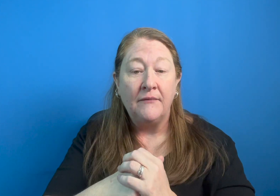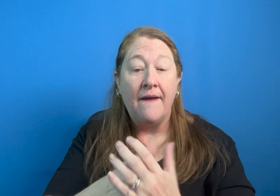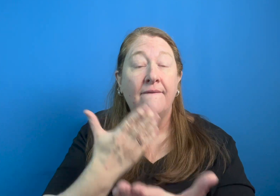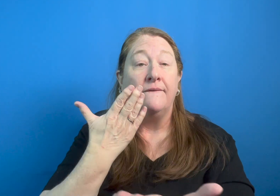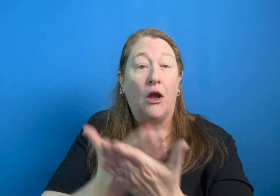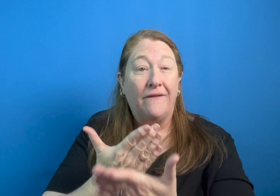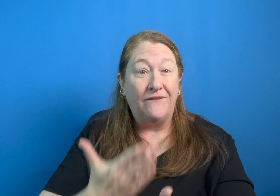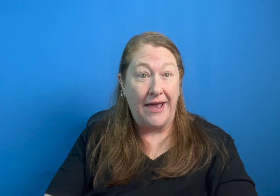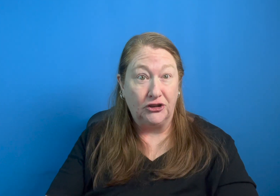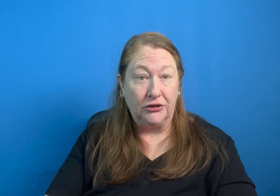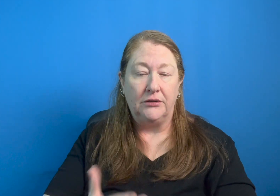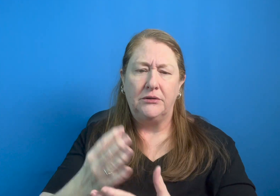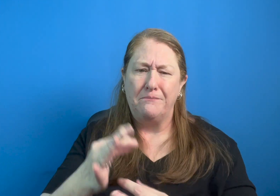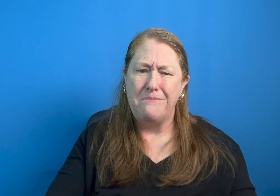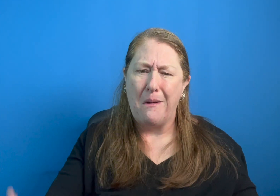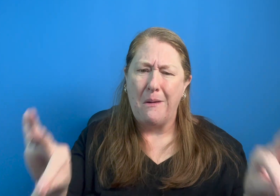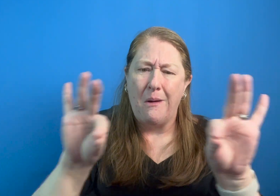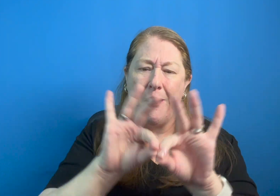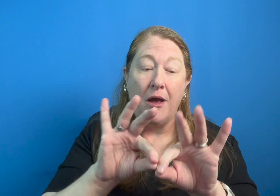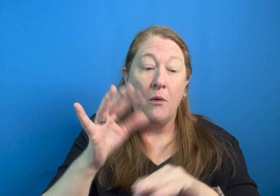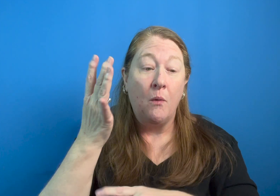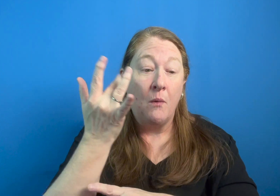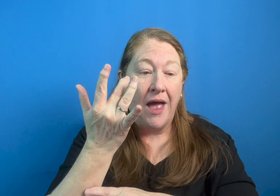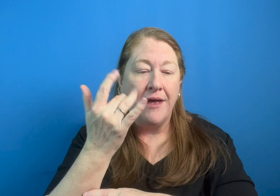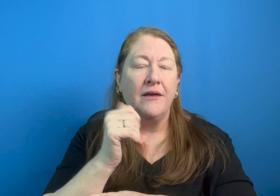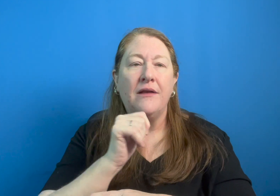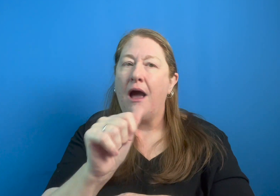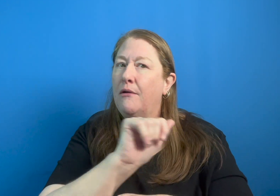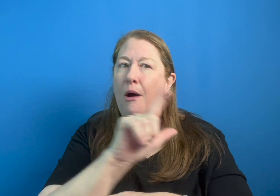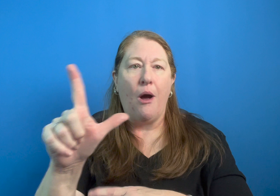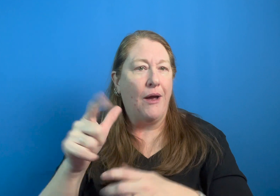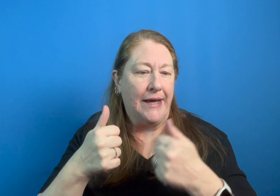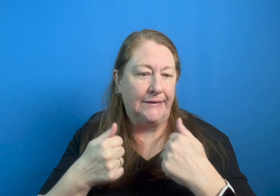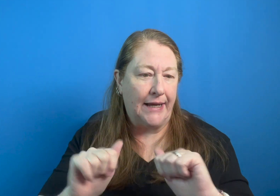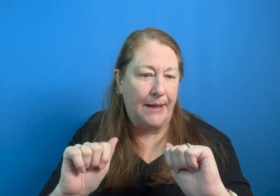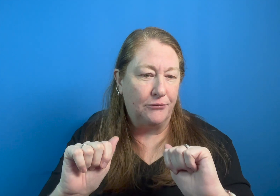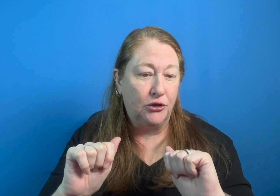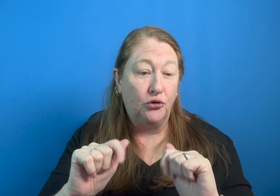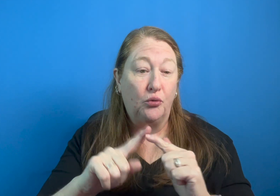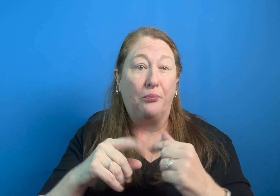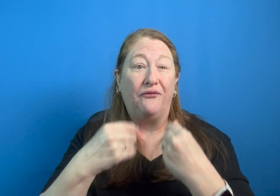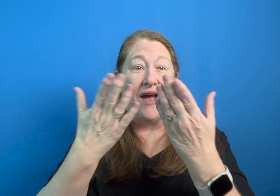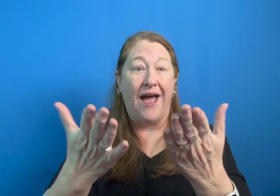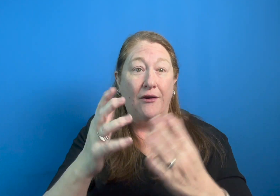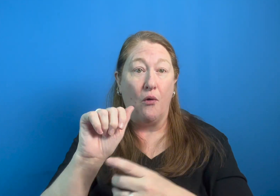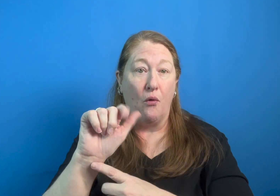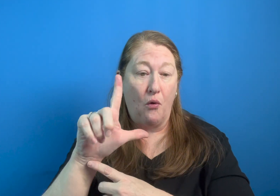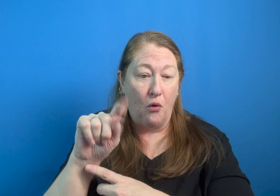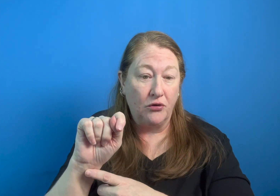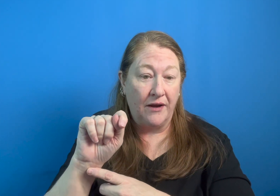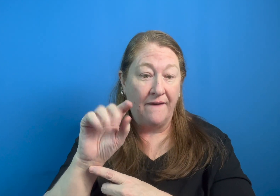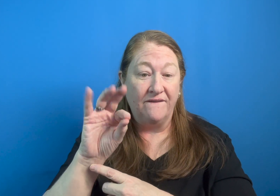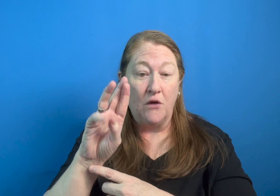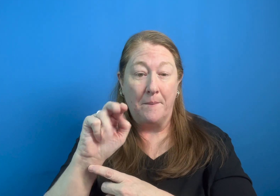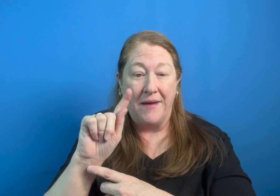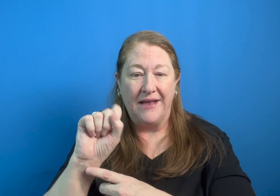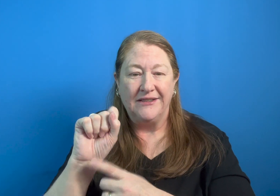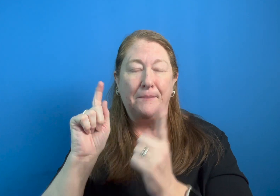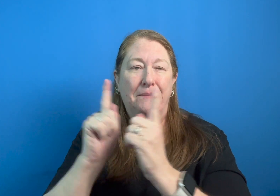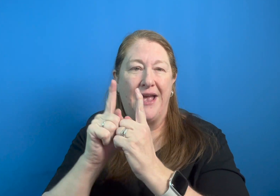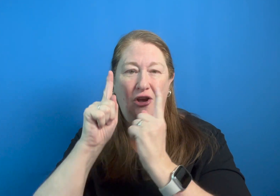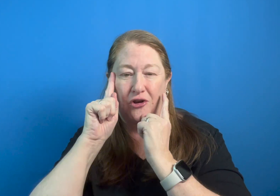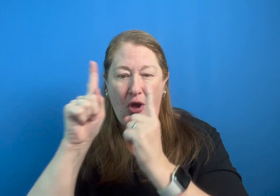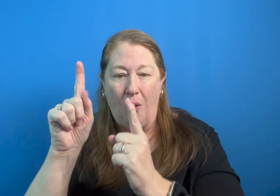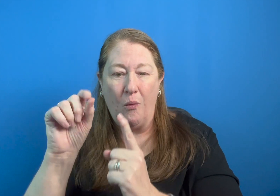Verification is important because not all attempts to provide alternative formats meet the goal